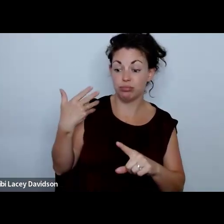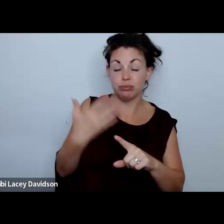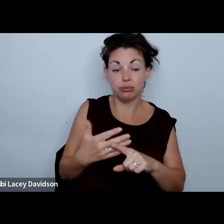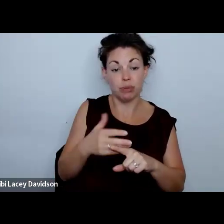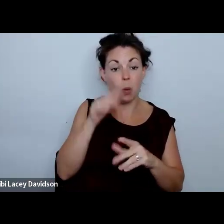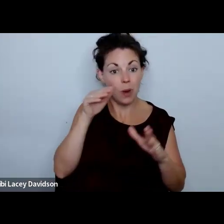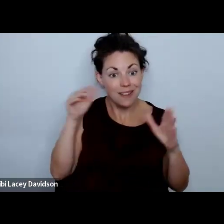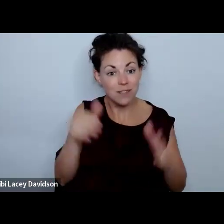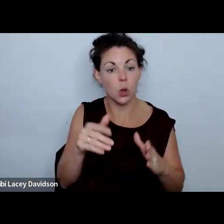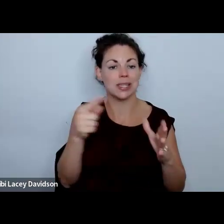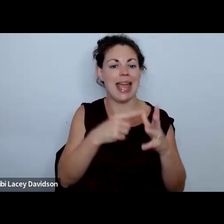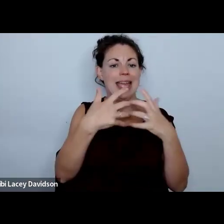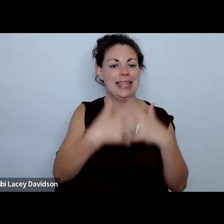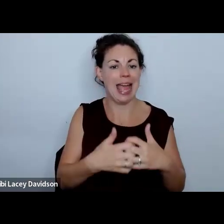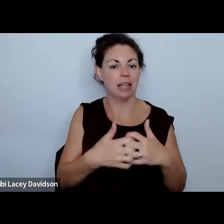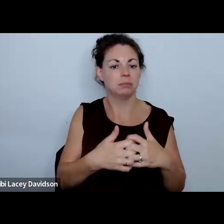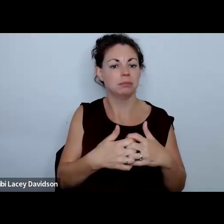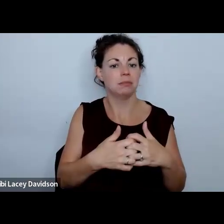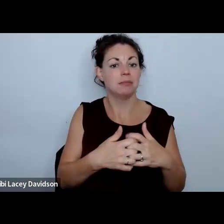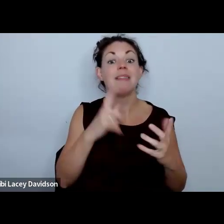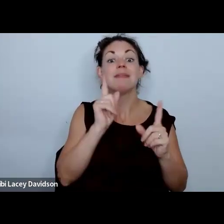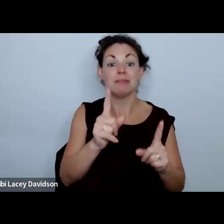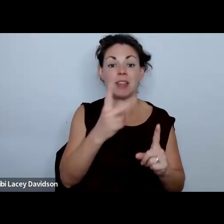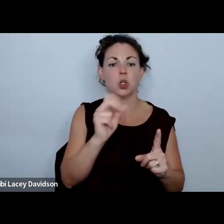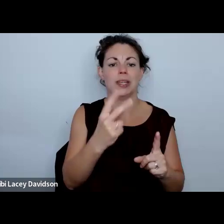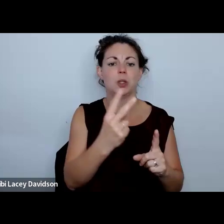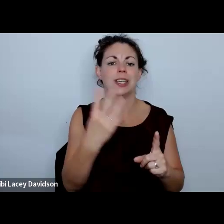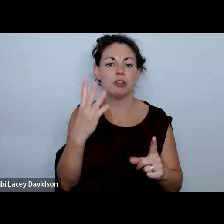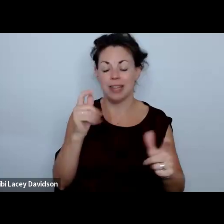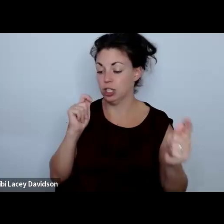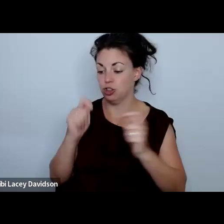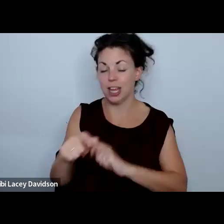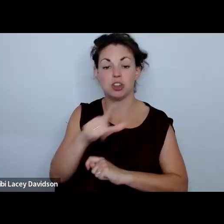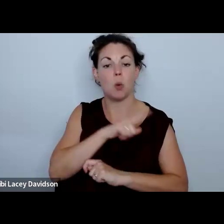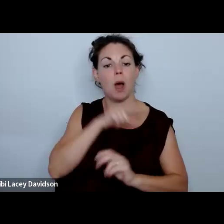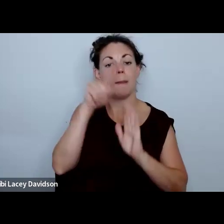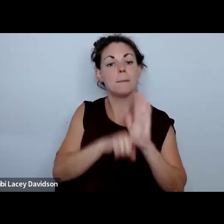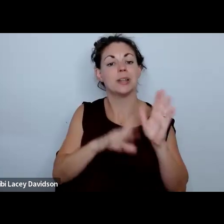a new evidence centre dedicated to helping to make transport accessible throughout the